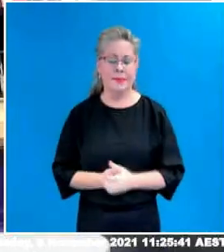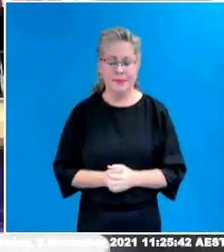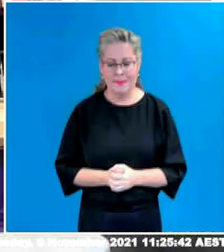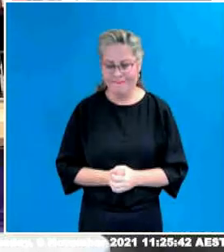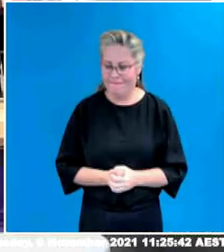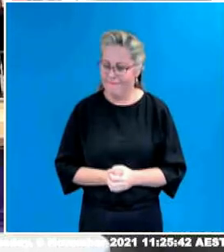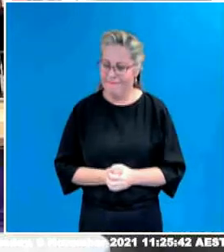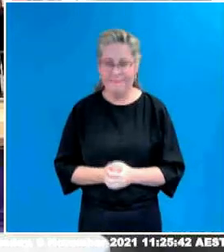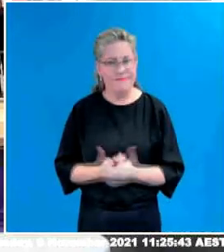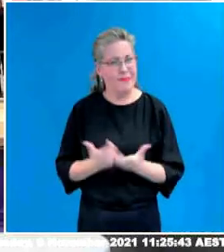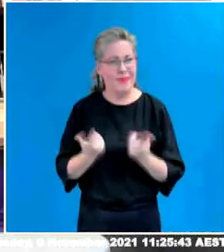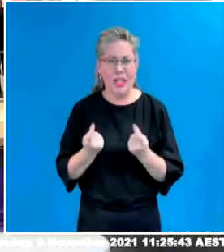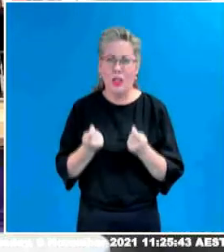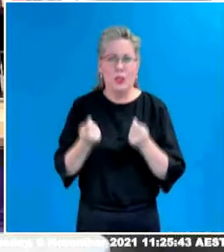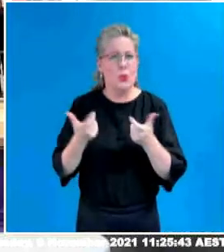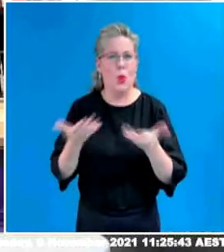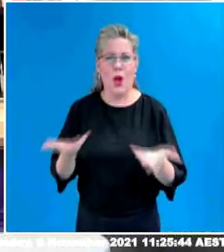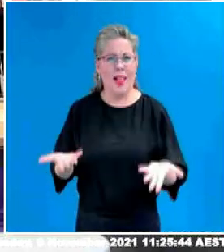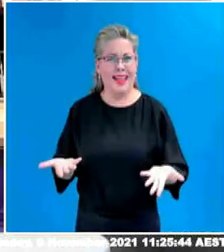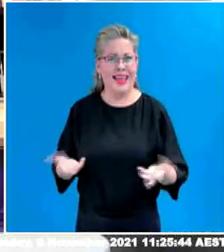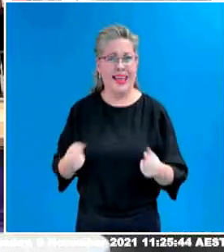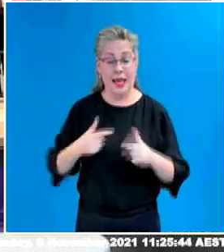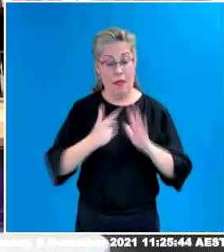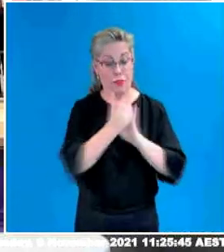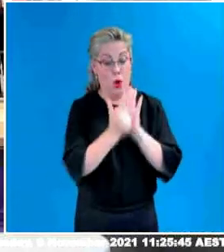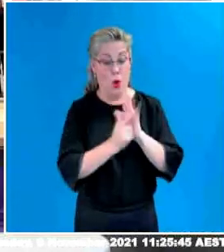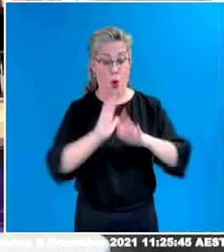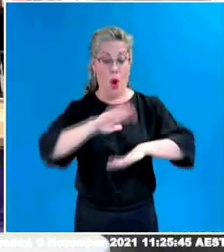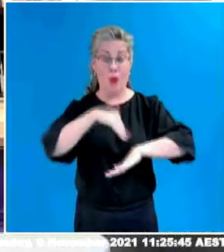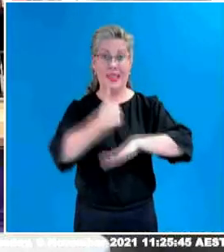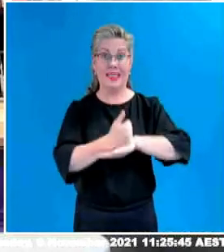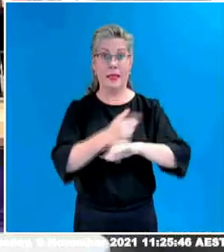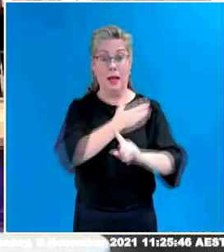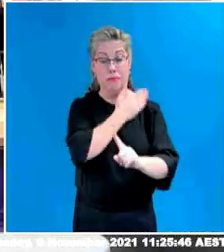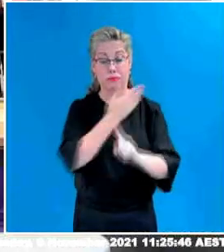early to have a definitive conclusion around its impact.